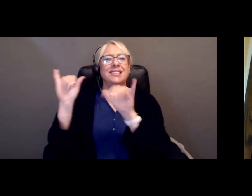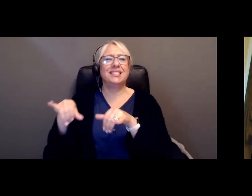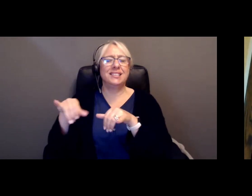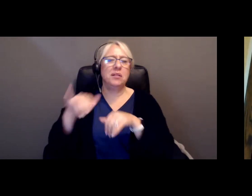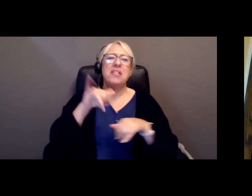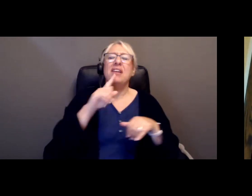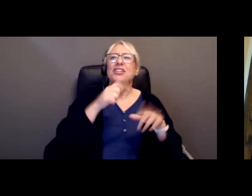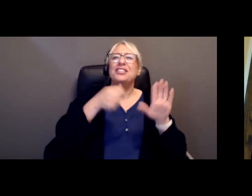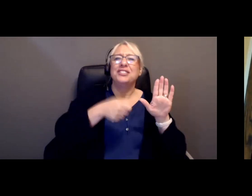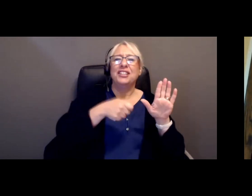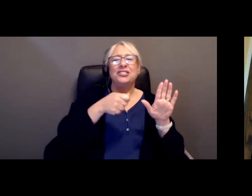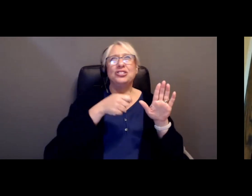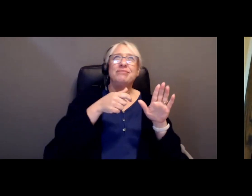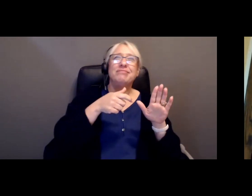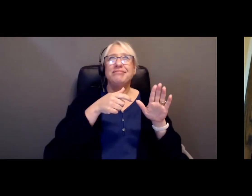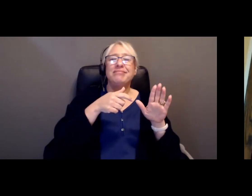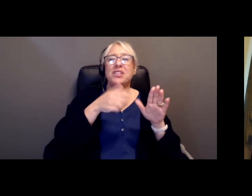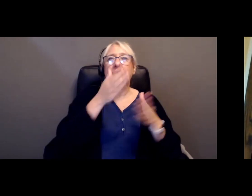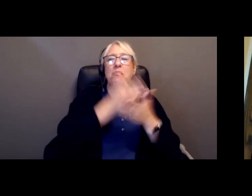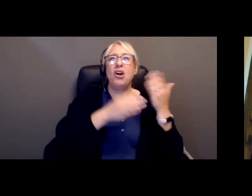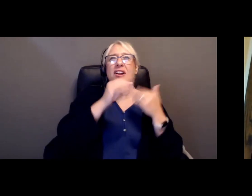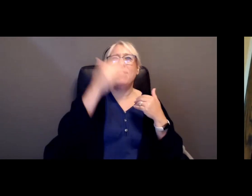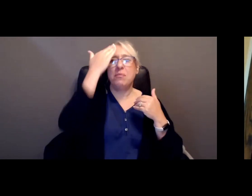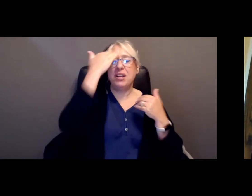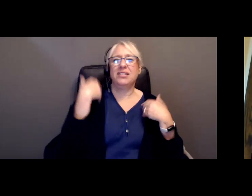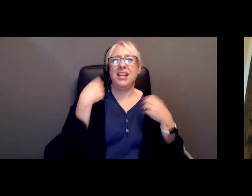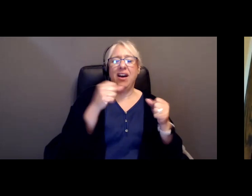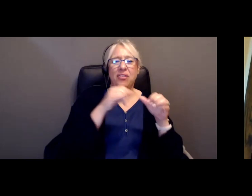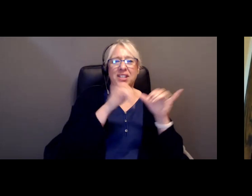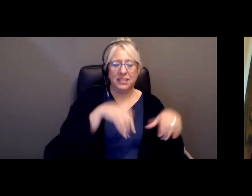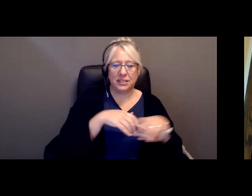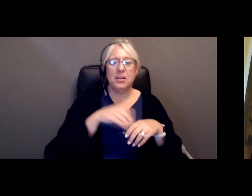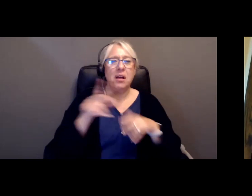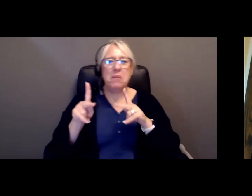sourced part of the mental health system, and people weren't really responding at all when I was